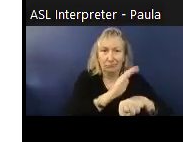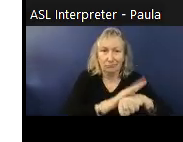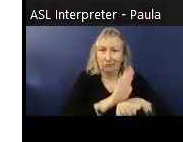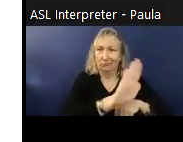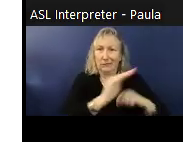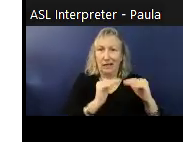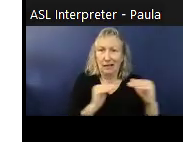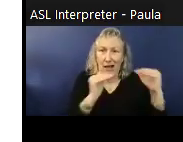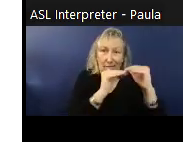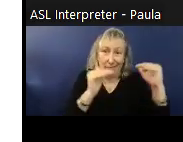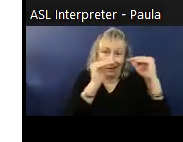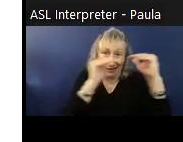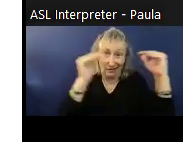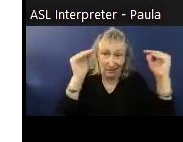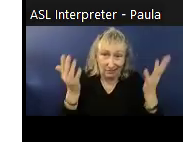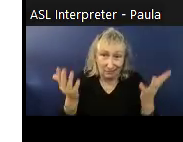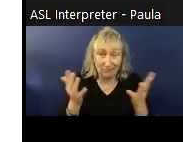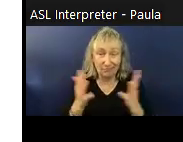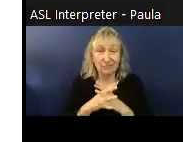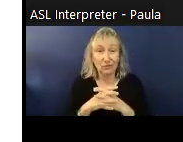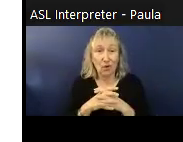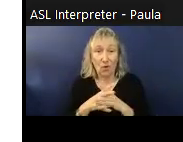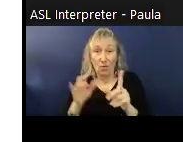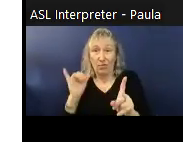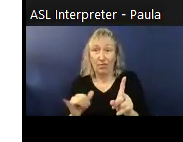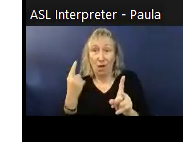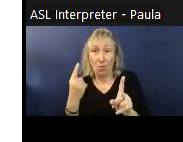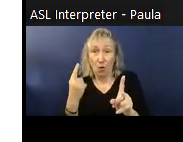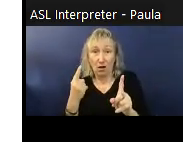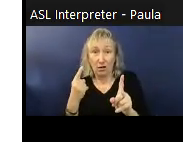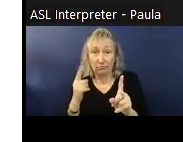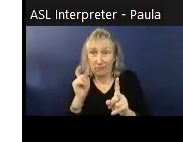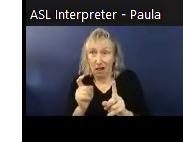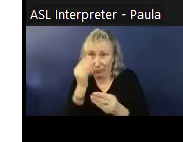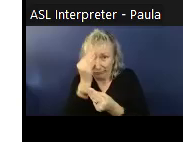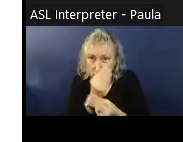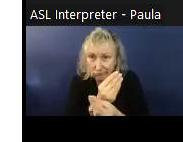So this this update was important to make sure there was a clear understanding of